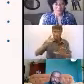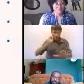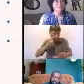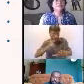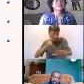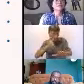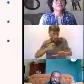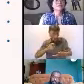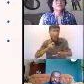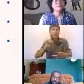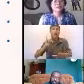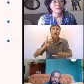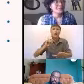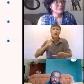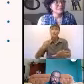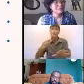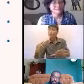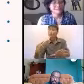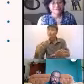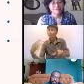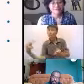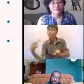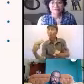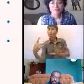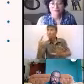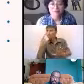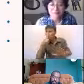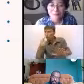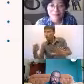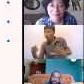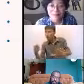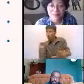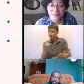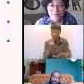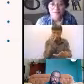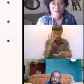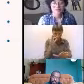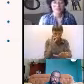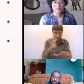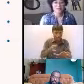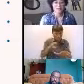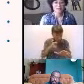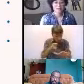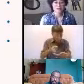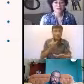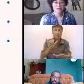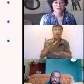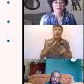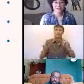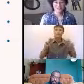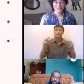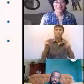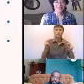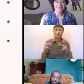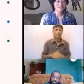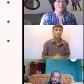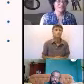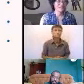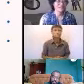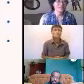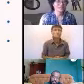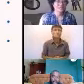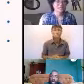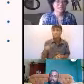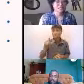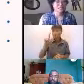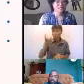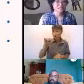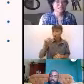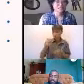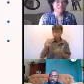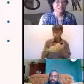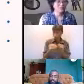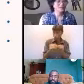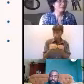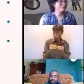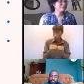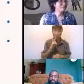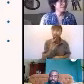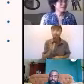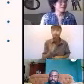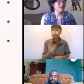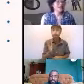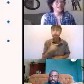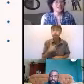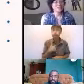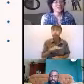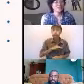and goals. Anything you want to add in there. You want to add anything in there, Tyson?